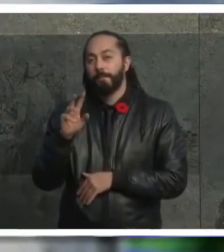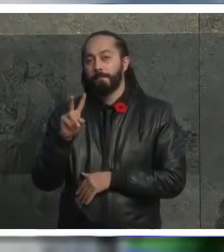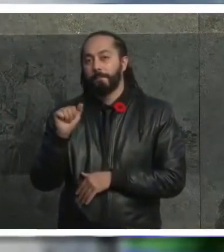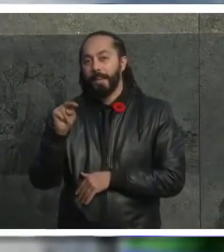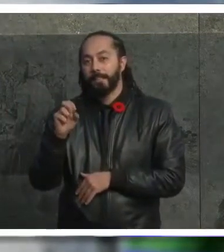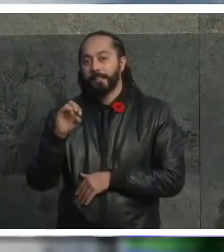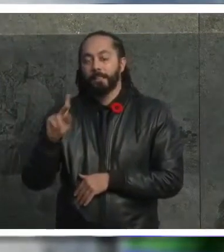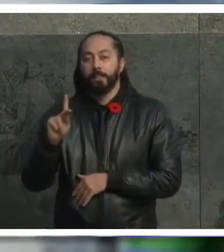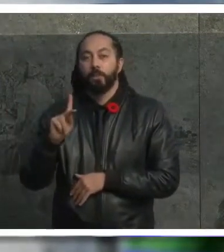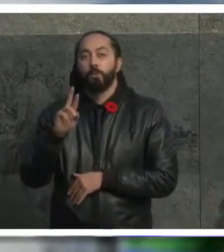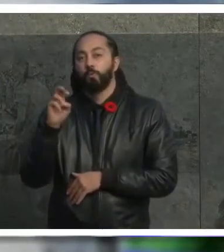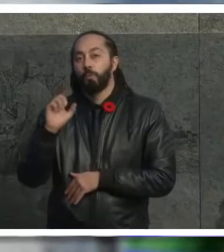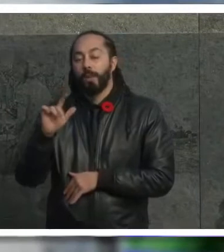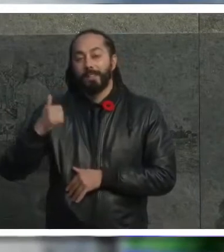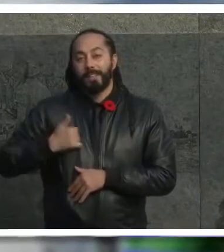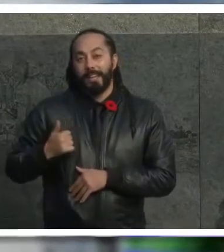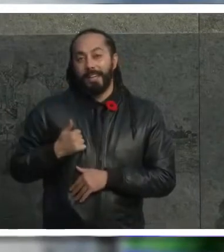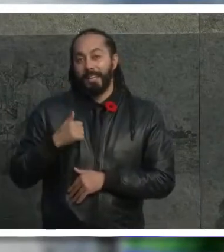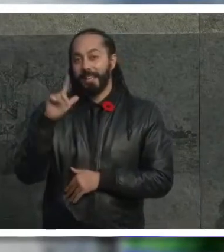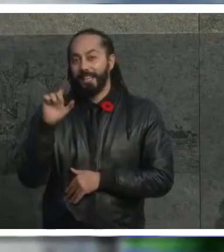Royal Canadian region